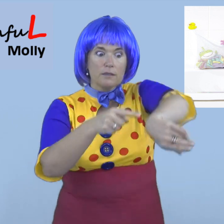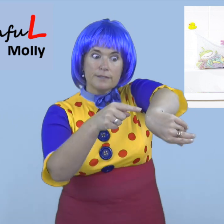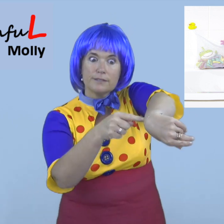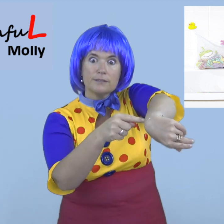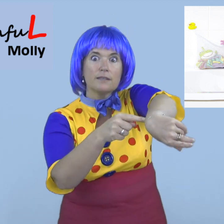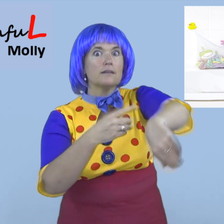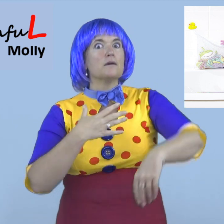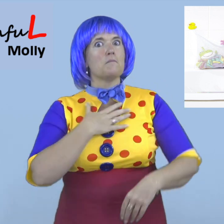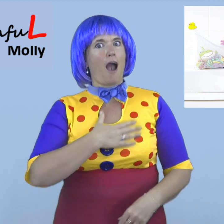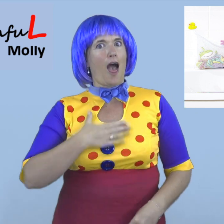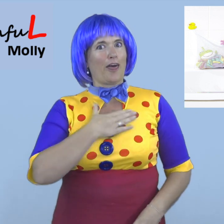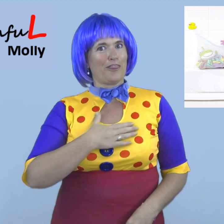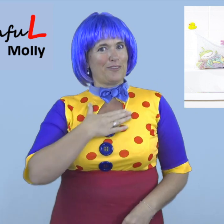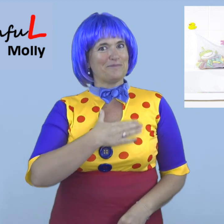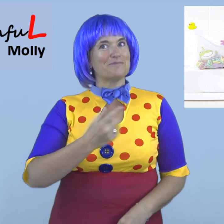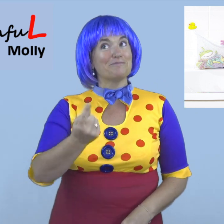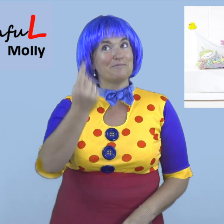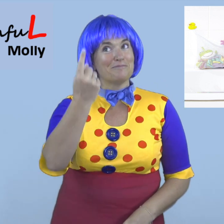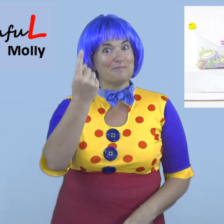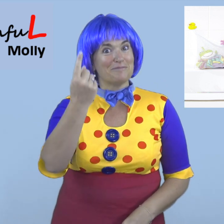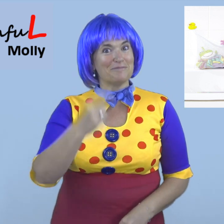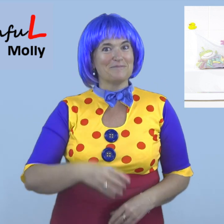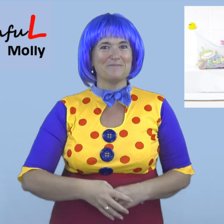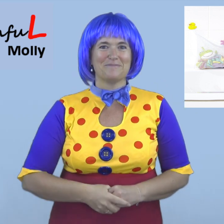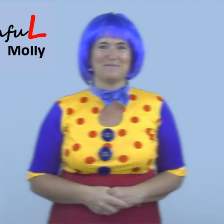It is time for a bath.